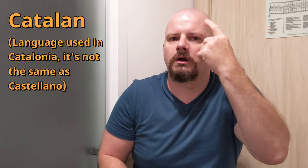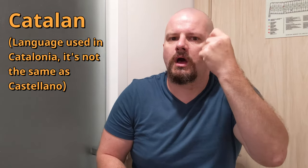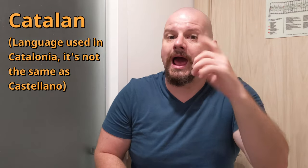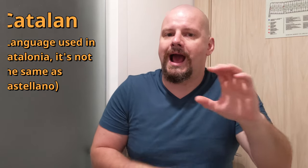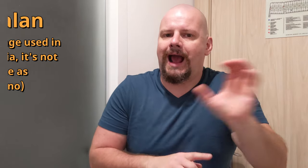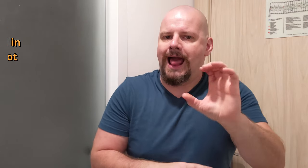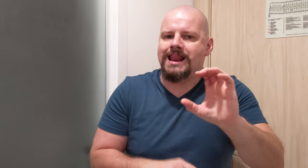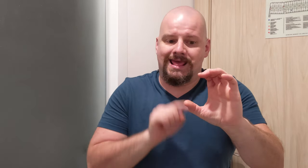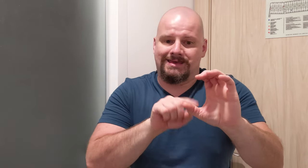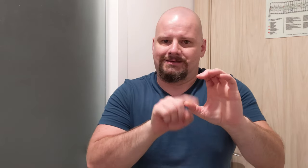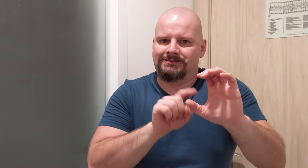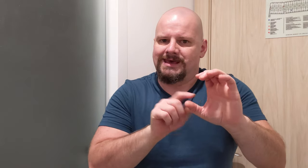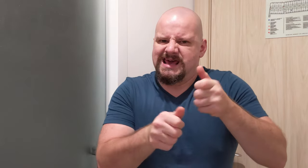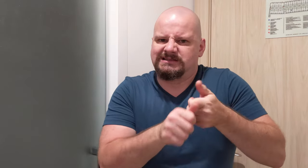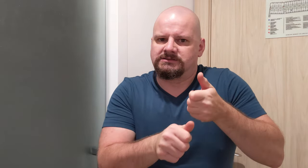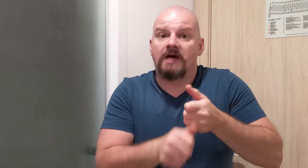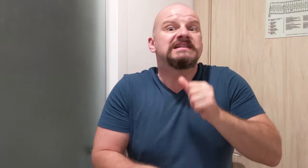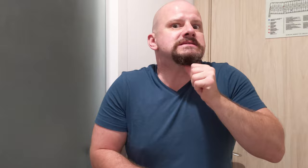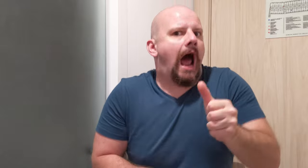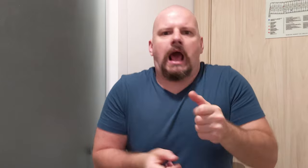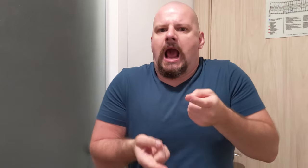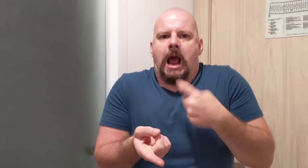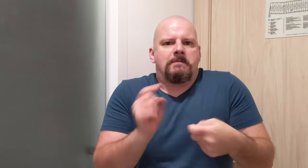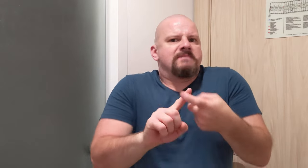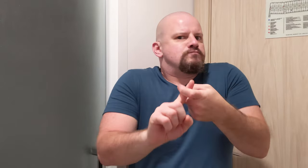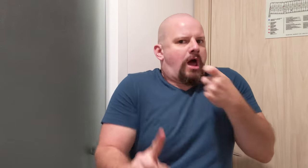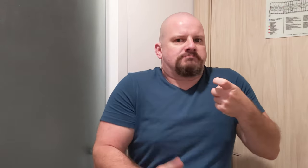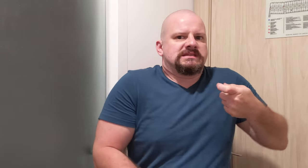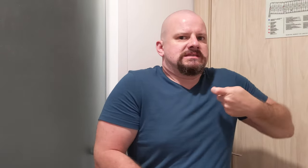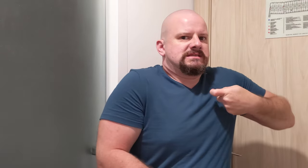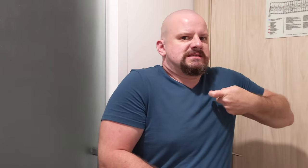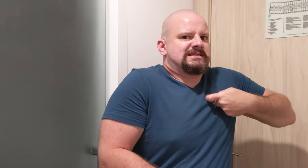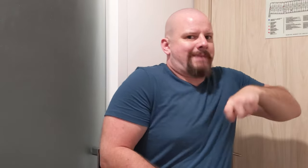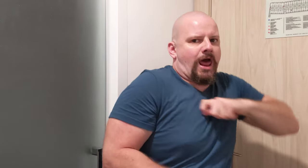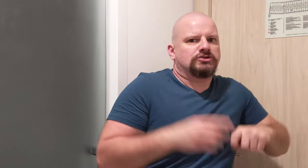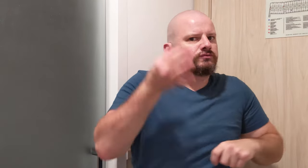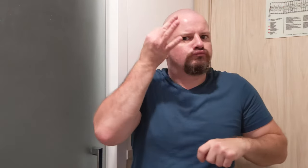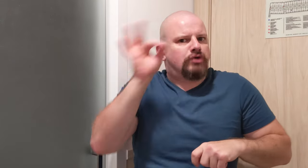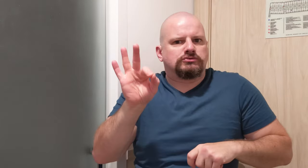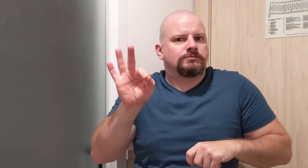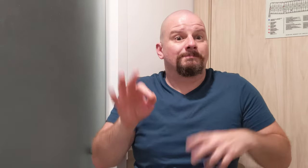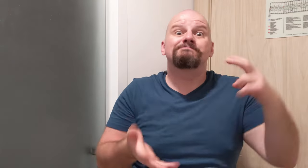but Catalan is NOT coming from Spanish and French.